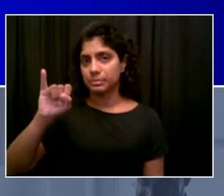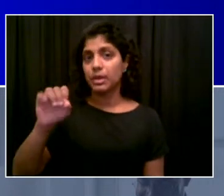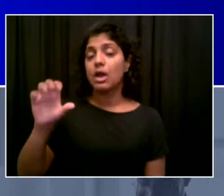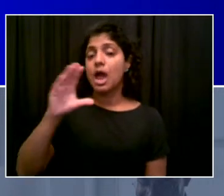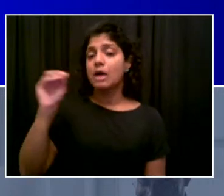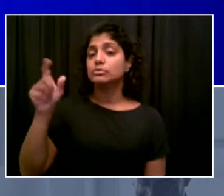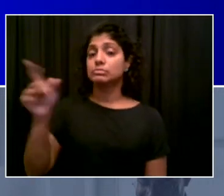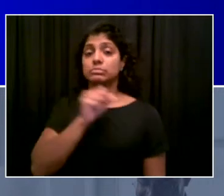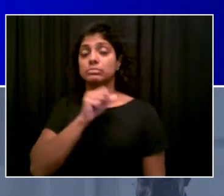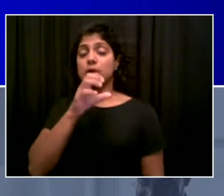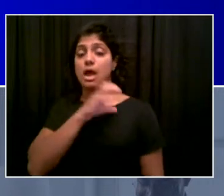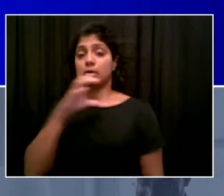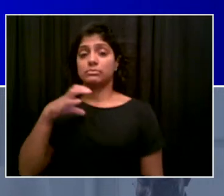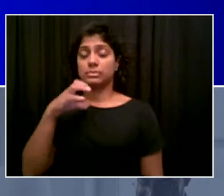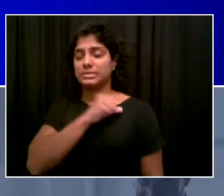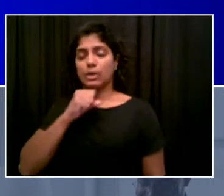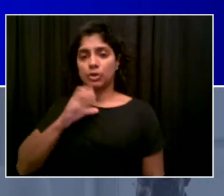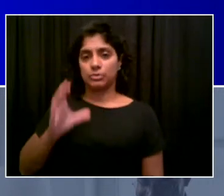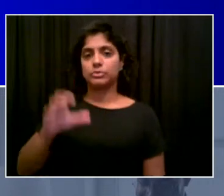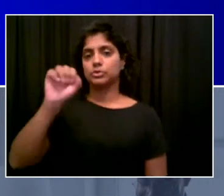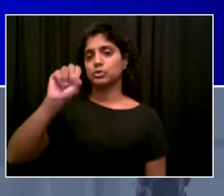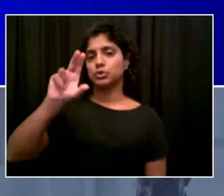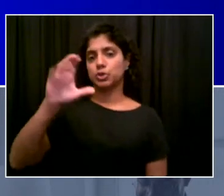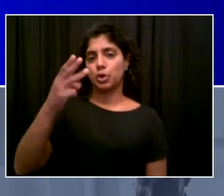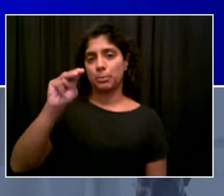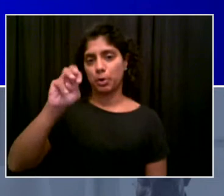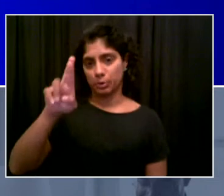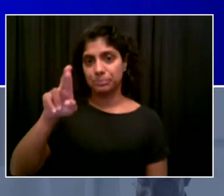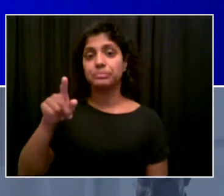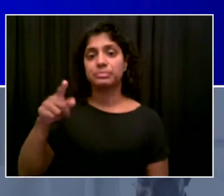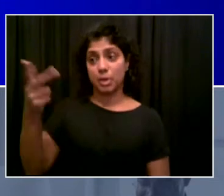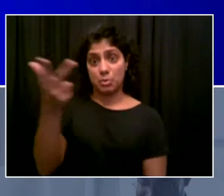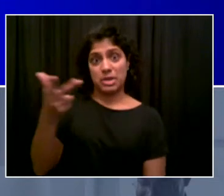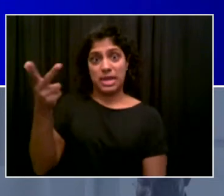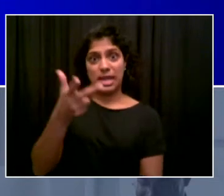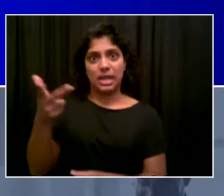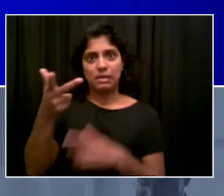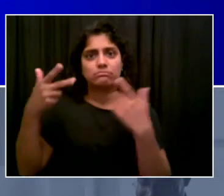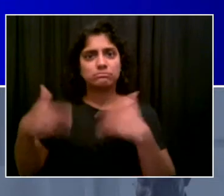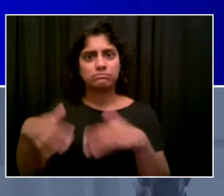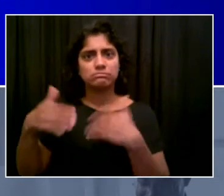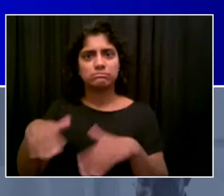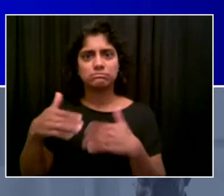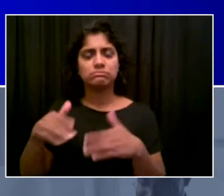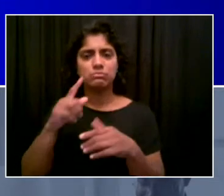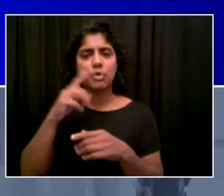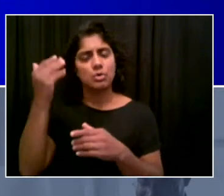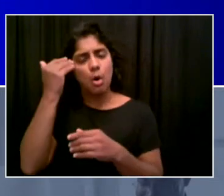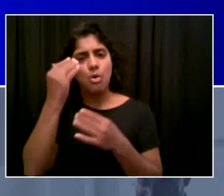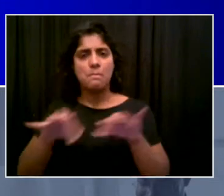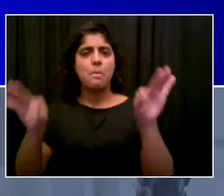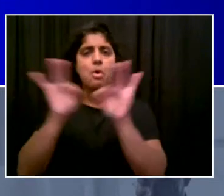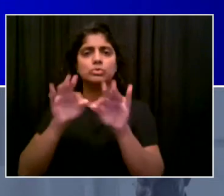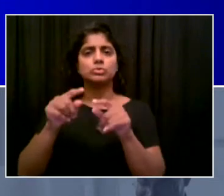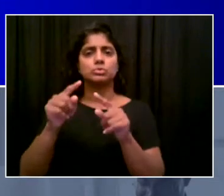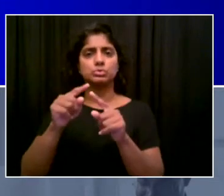NEIGHBORING STATE OF CONNECTICUT A CONGRESS MEMBER WHO IS AN AMAZING PROGRESSIVE